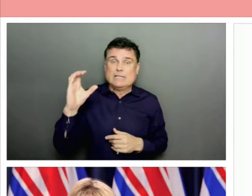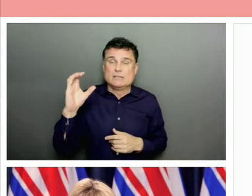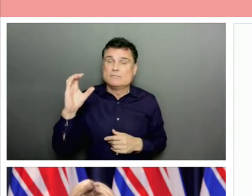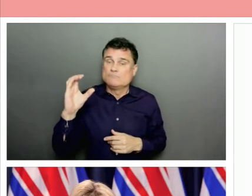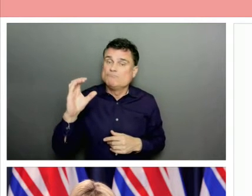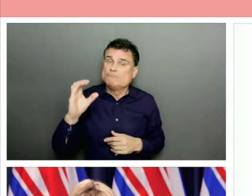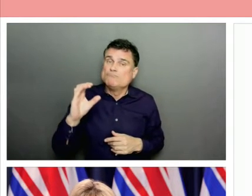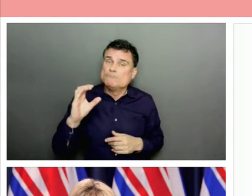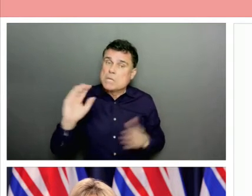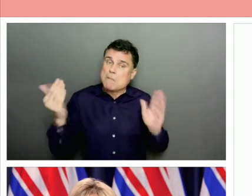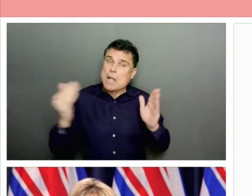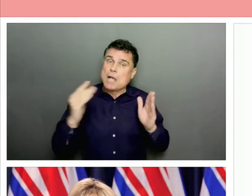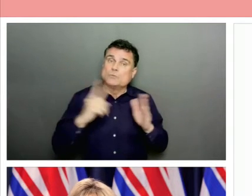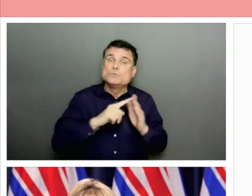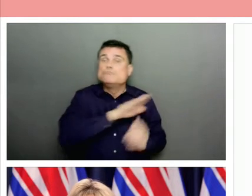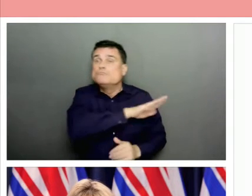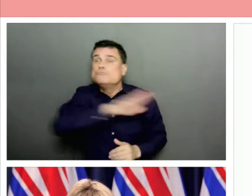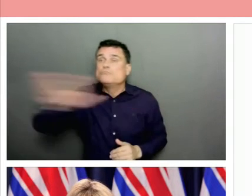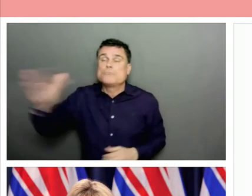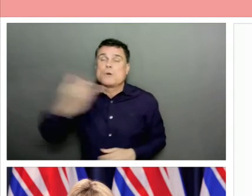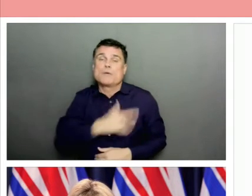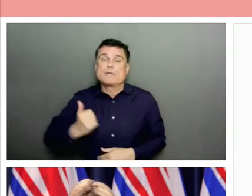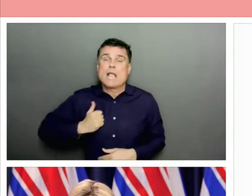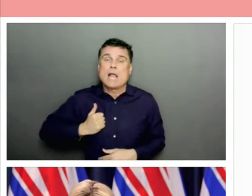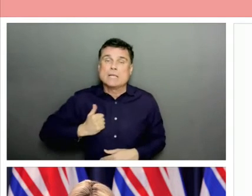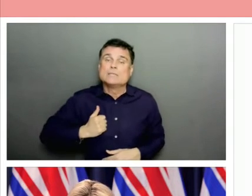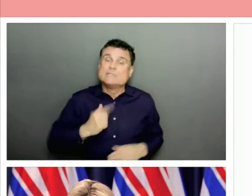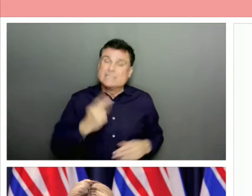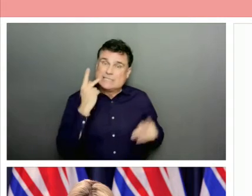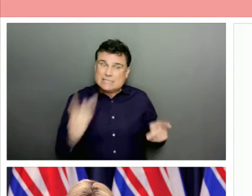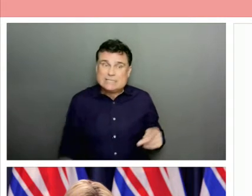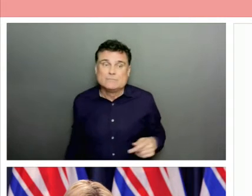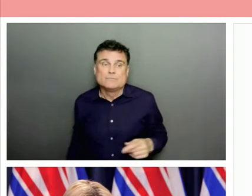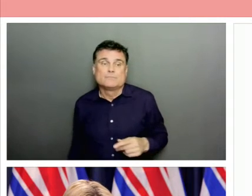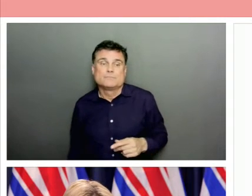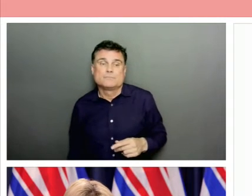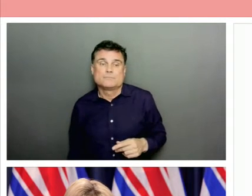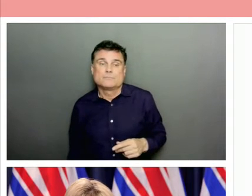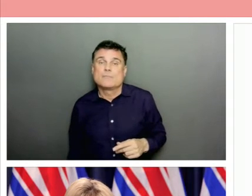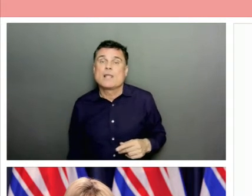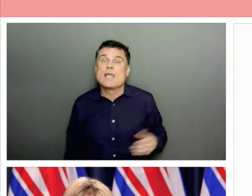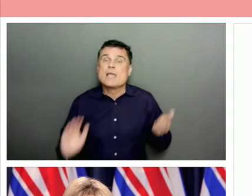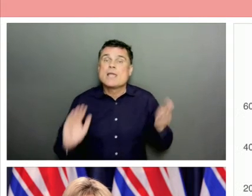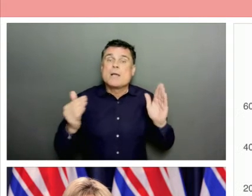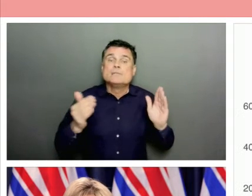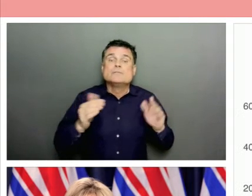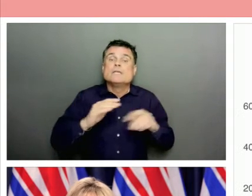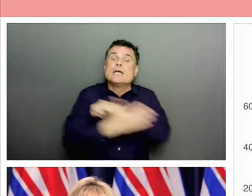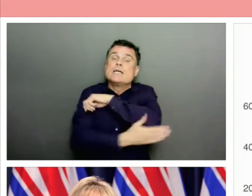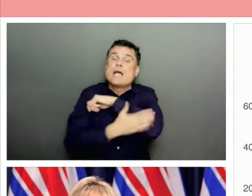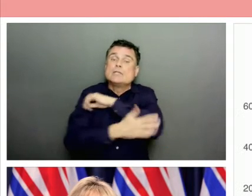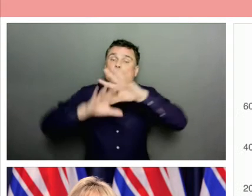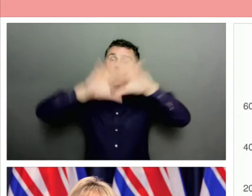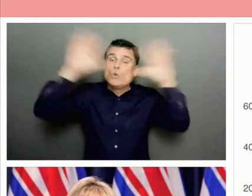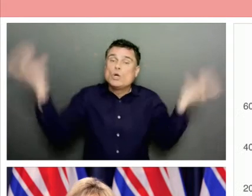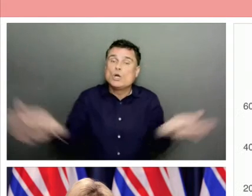US and Washington State, UK UK, Germany and a number of other countries. Again, comparison of, unfortunately, our death